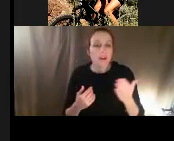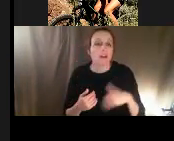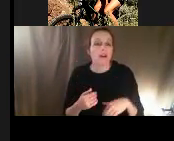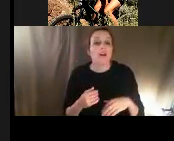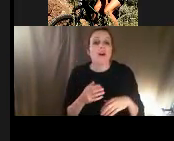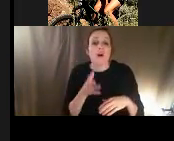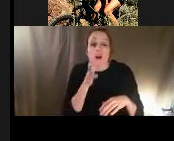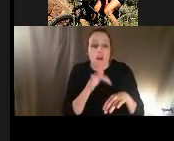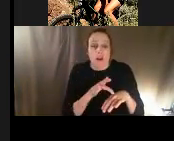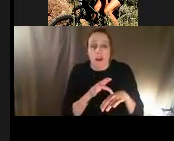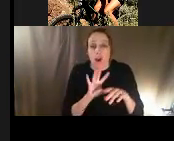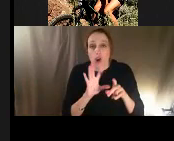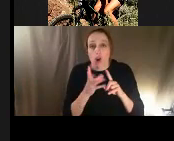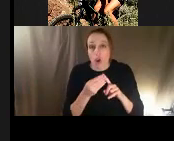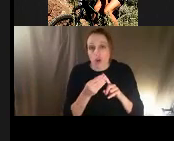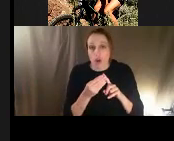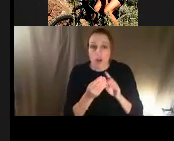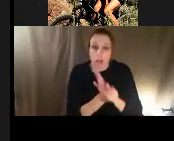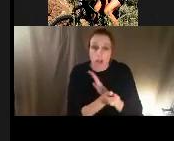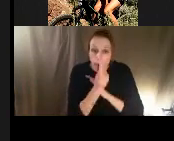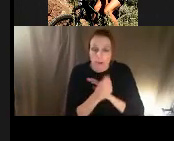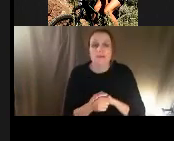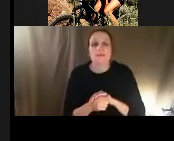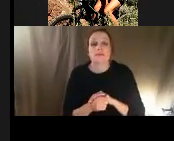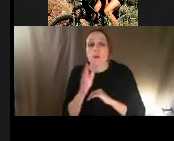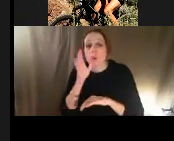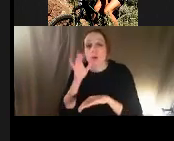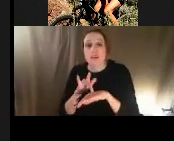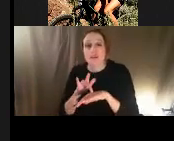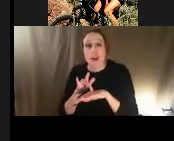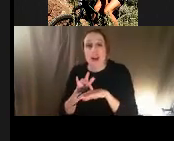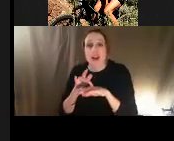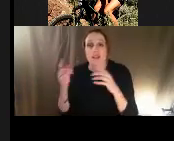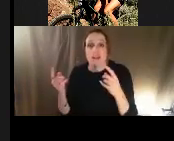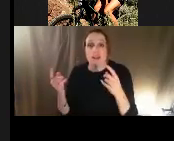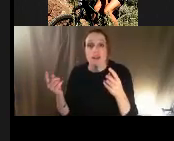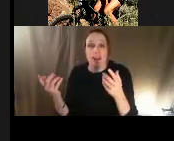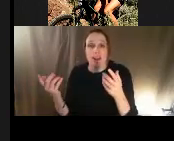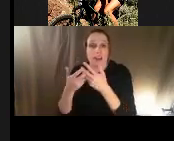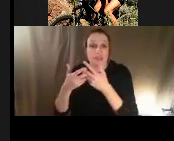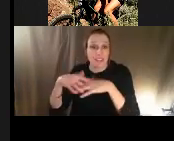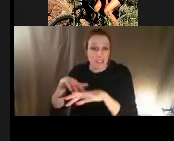intersection of trauma and culture and a little bit at that trauma informed care, but the main focus